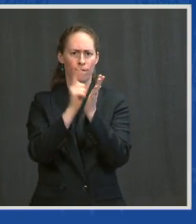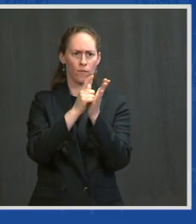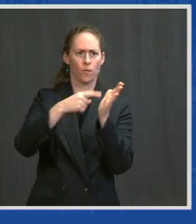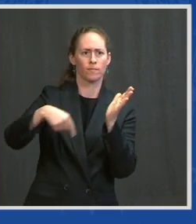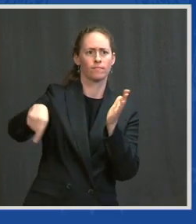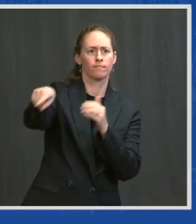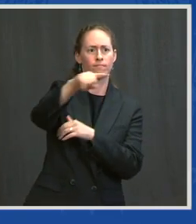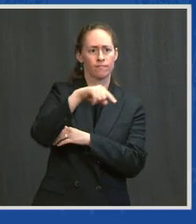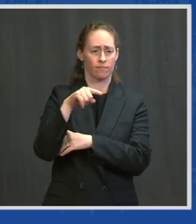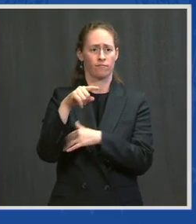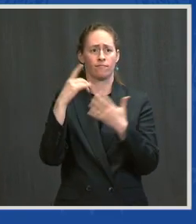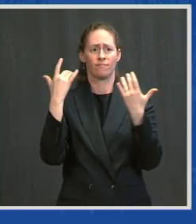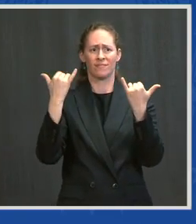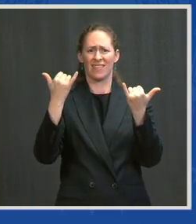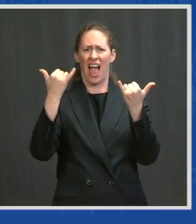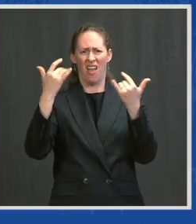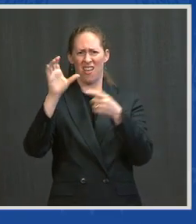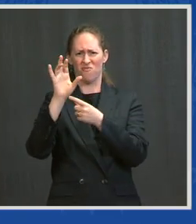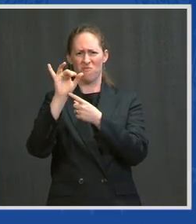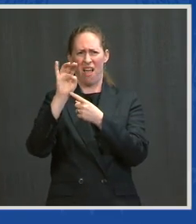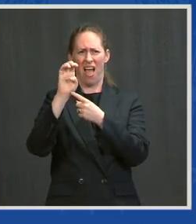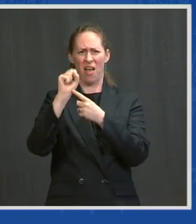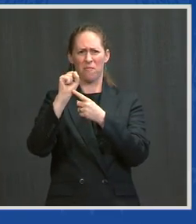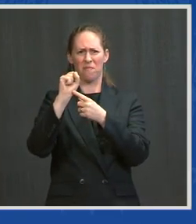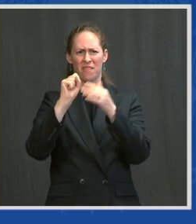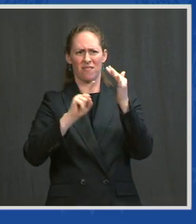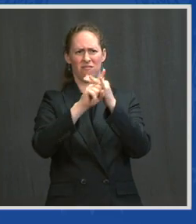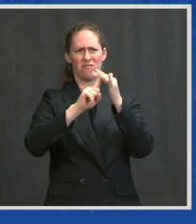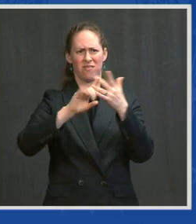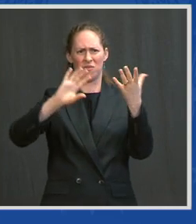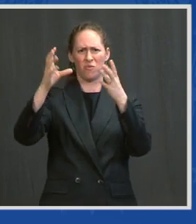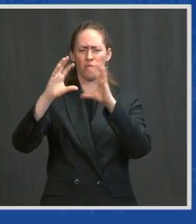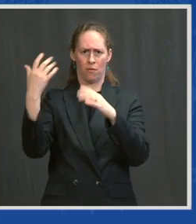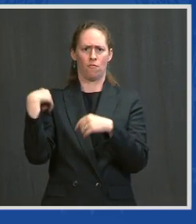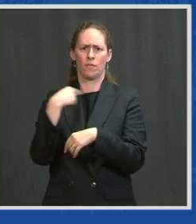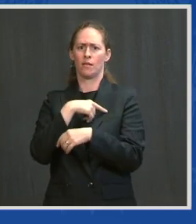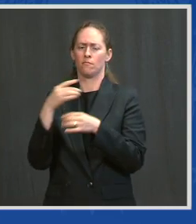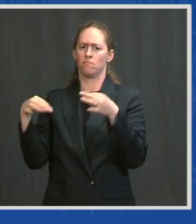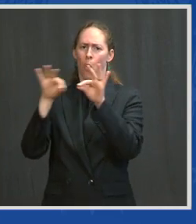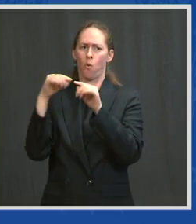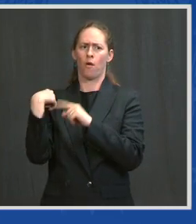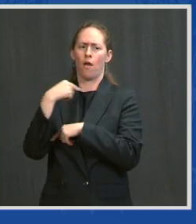is a top priority for the Department of Justice and one of our most important responsibilities.